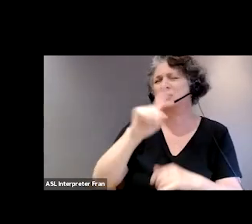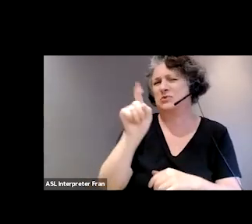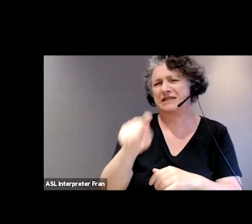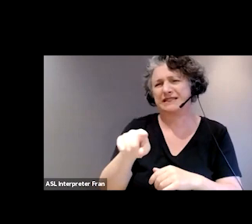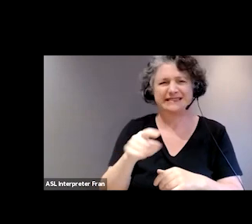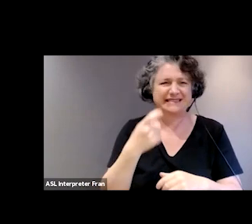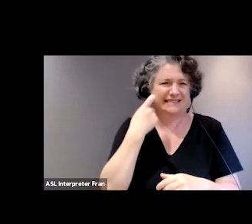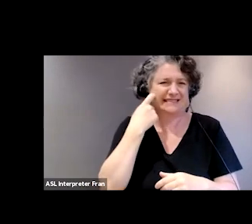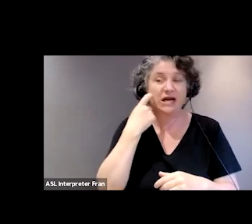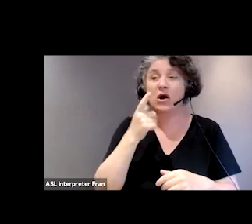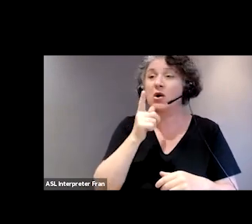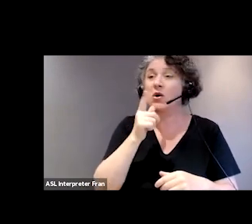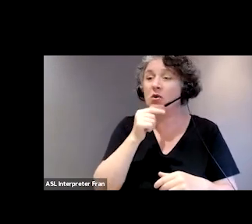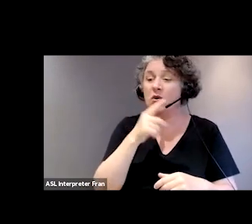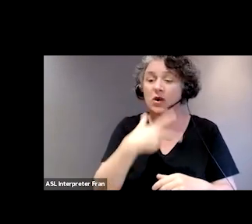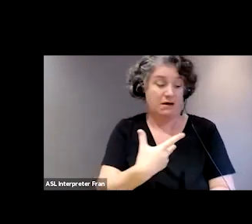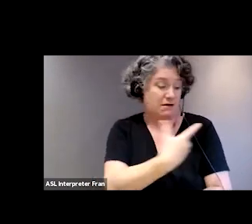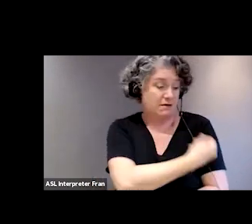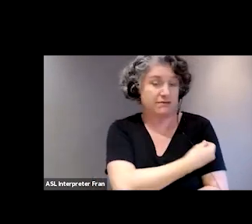for you, including the suggestion around maybe a doctor looking at both of